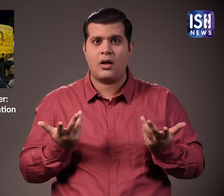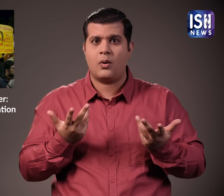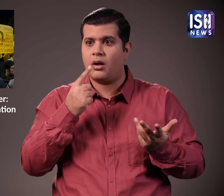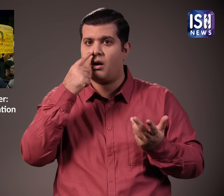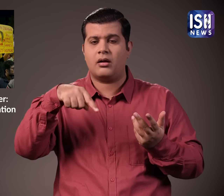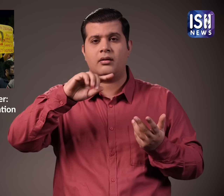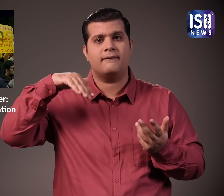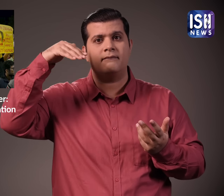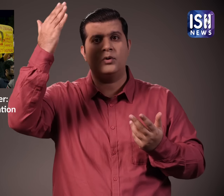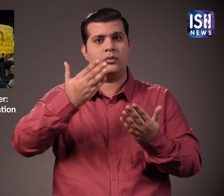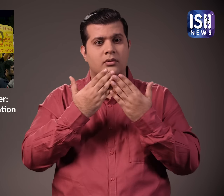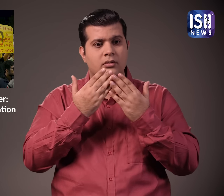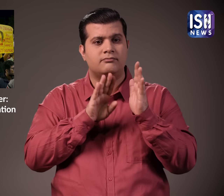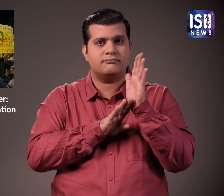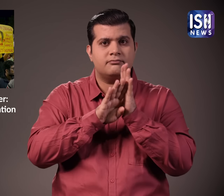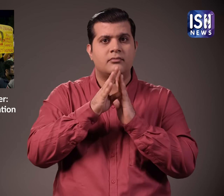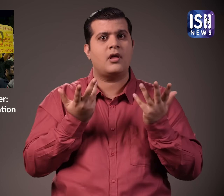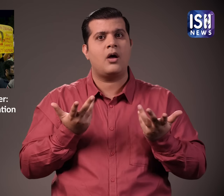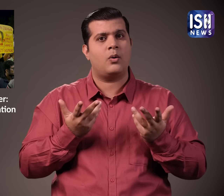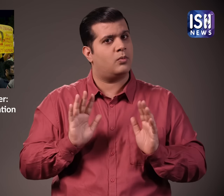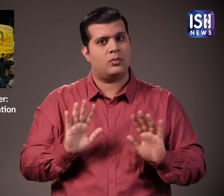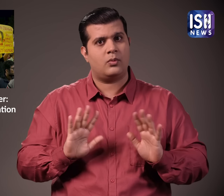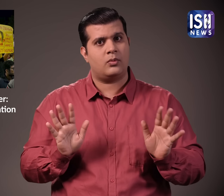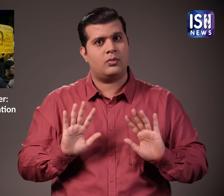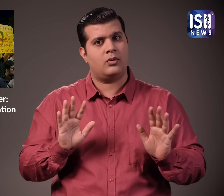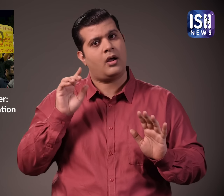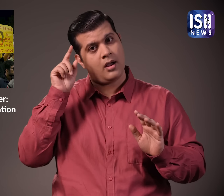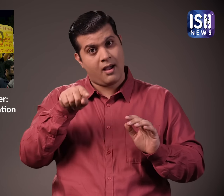But there were the CCTV cameras. In the future, how are girls going to study